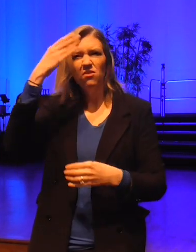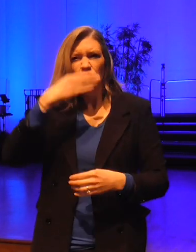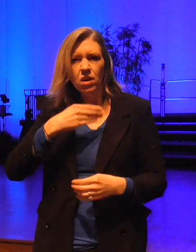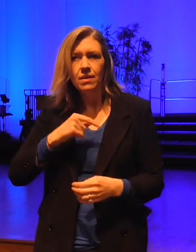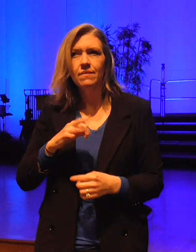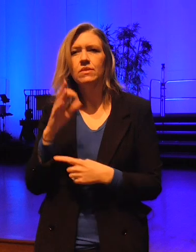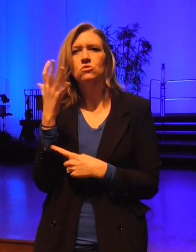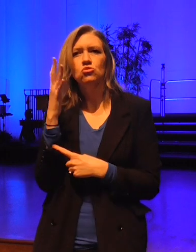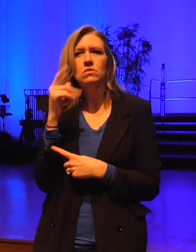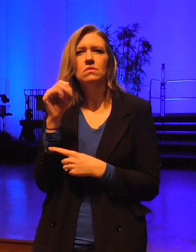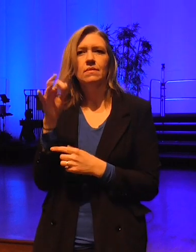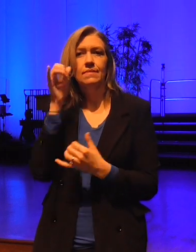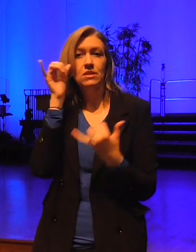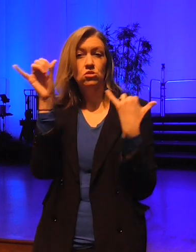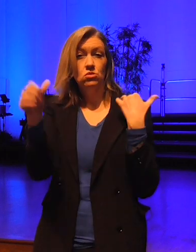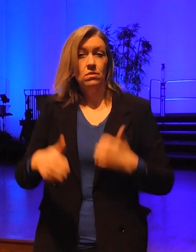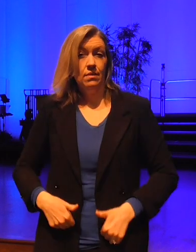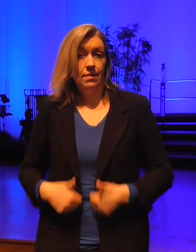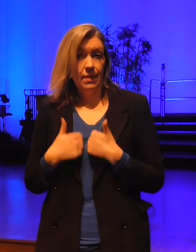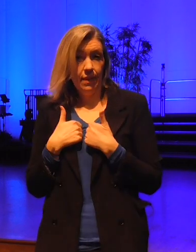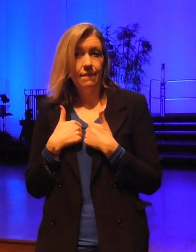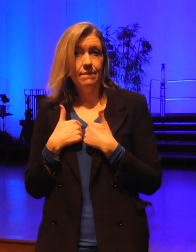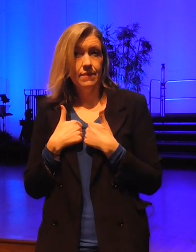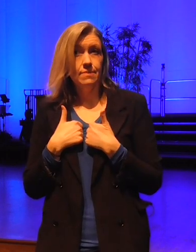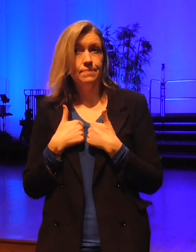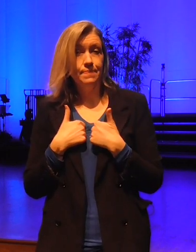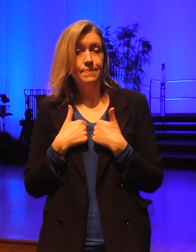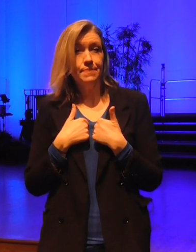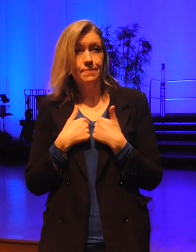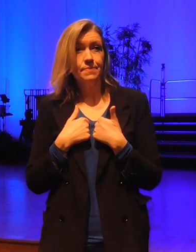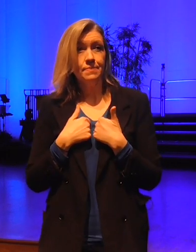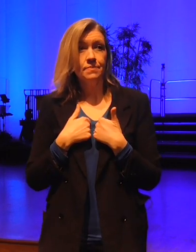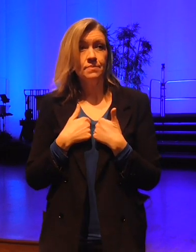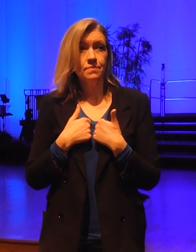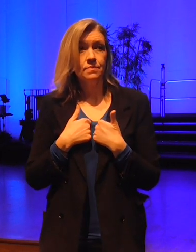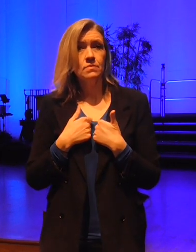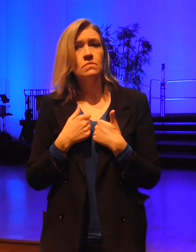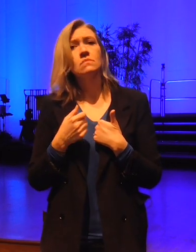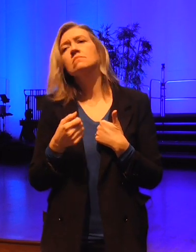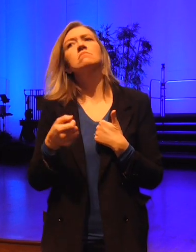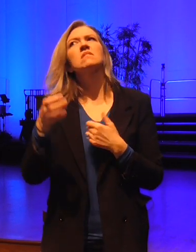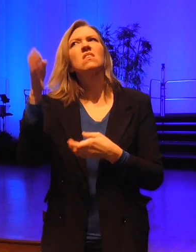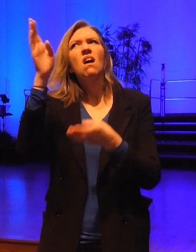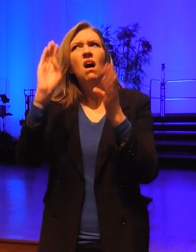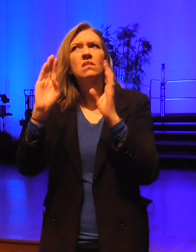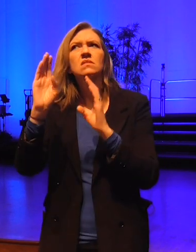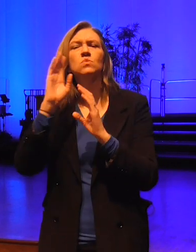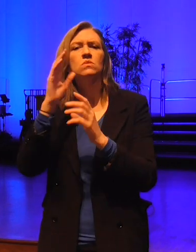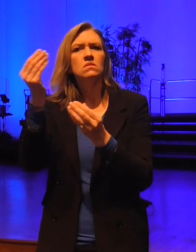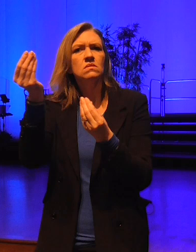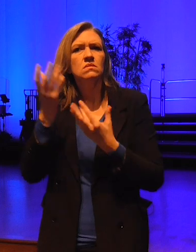life the gods would tell us that we should always know our limitations